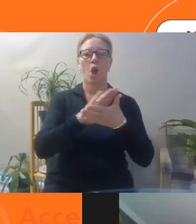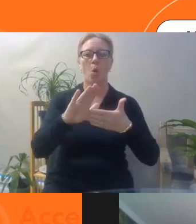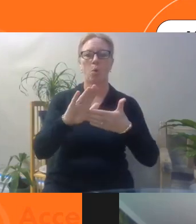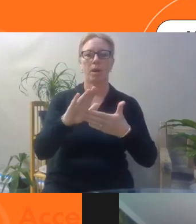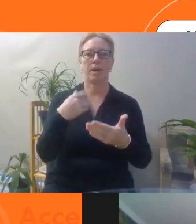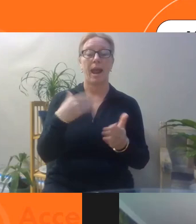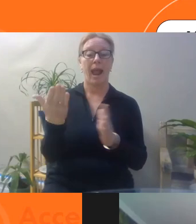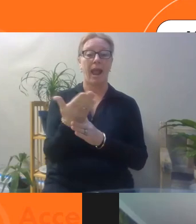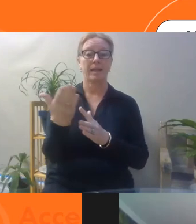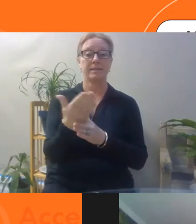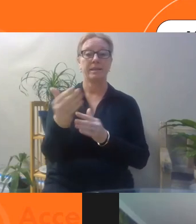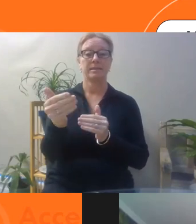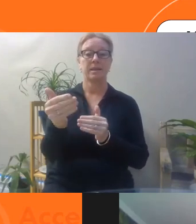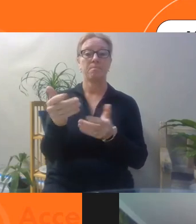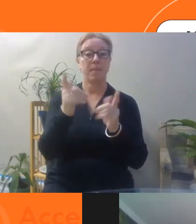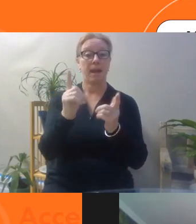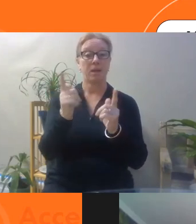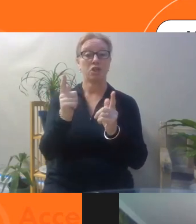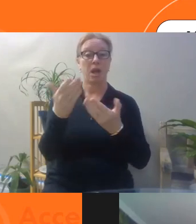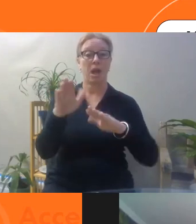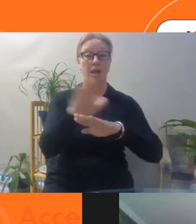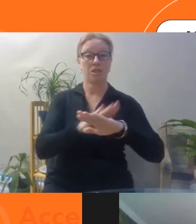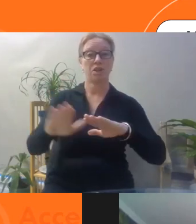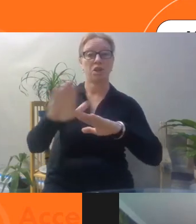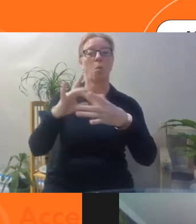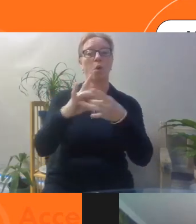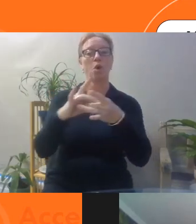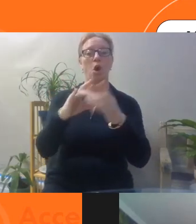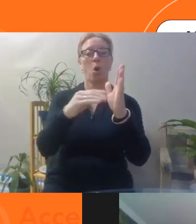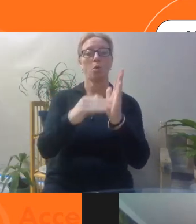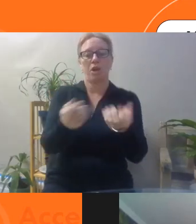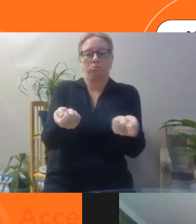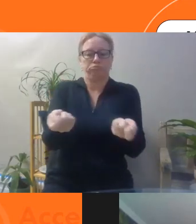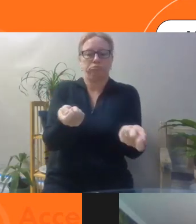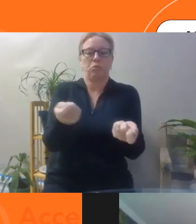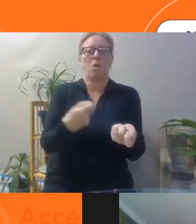Matters Aotearoa co-Chair. I'll be the virtual host for today.